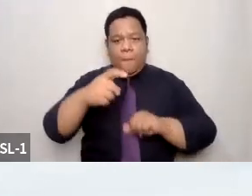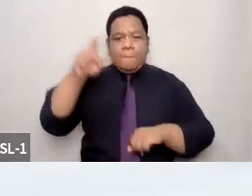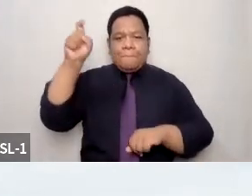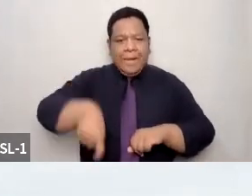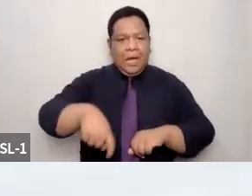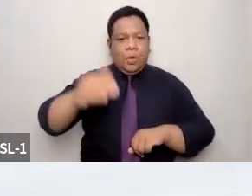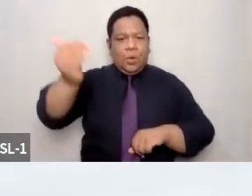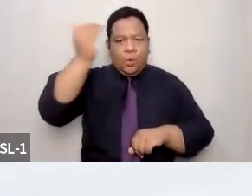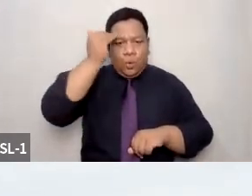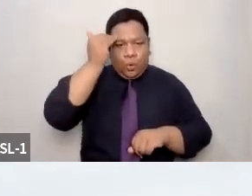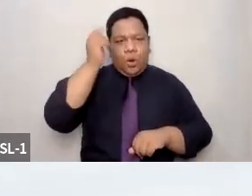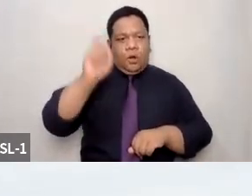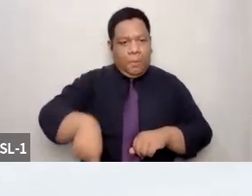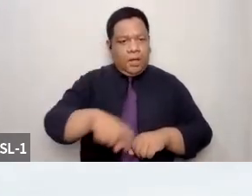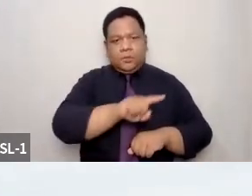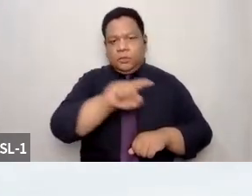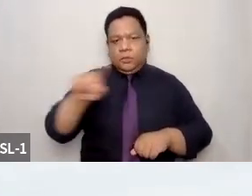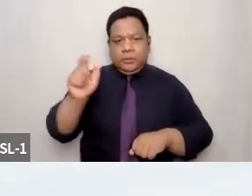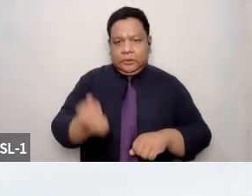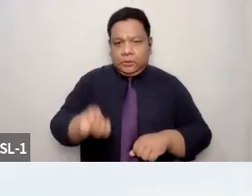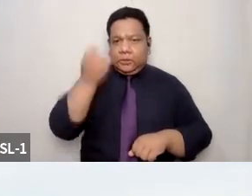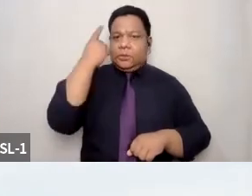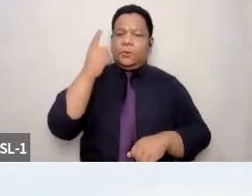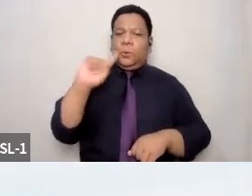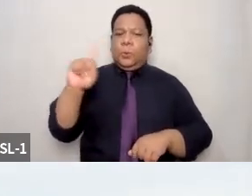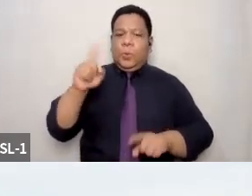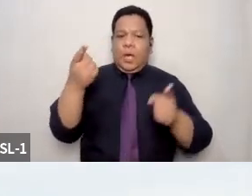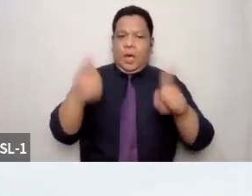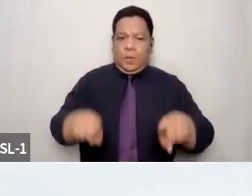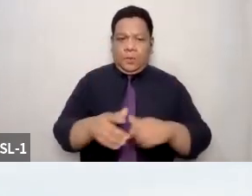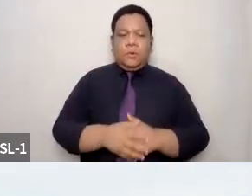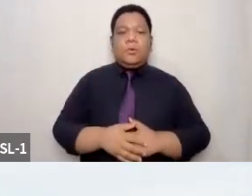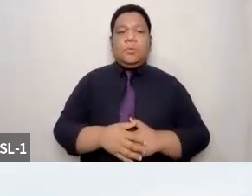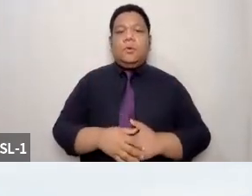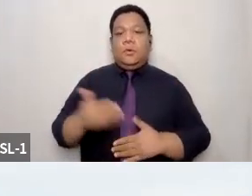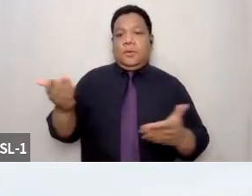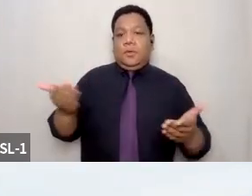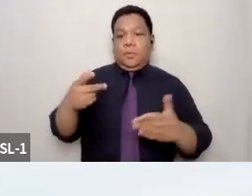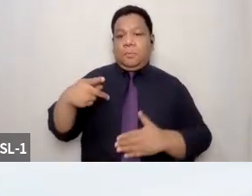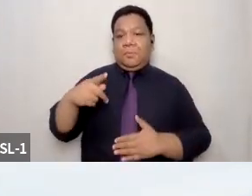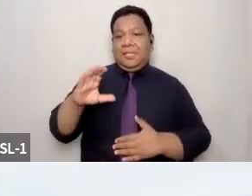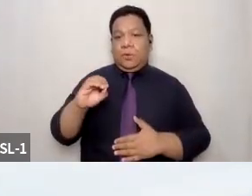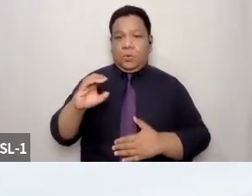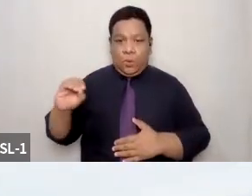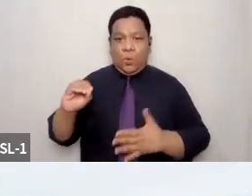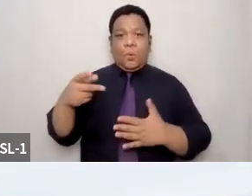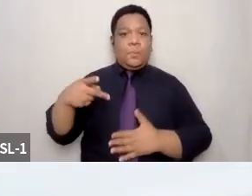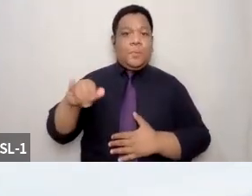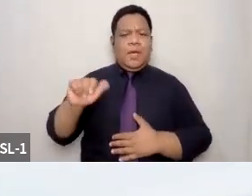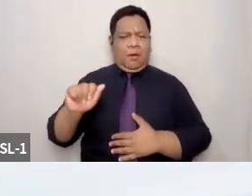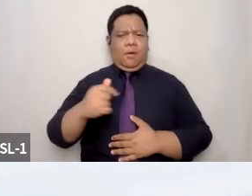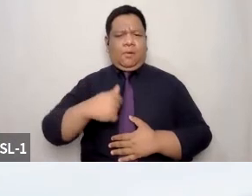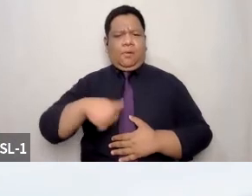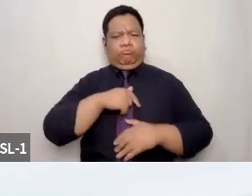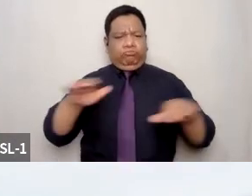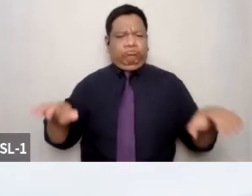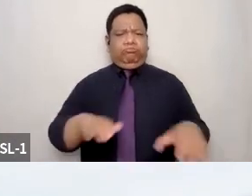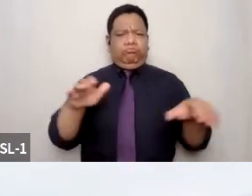So in the PCOO and in the PIA, we’ve done a lot of projects, a lot of communication projects over the past 15 months.